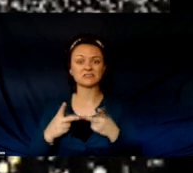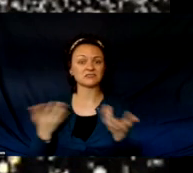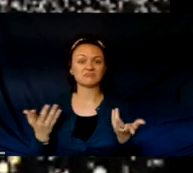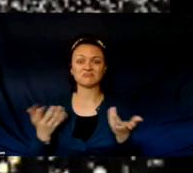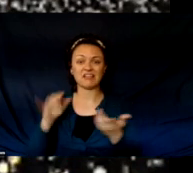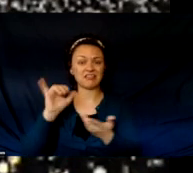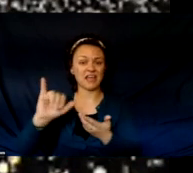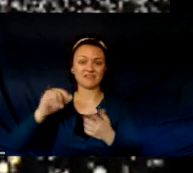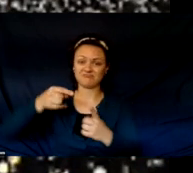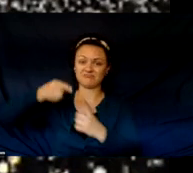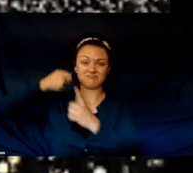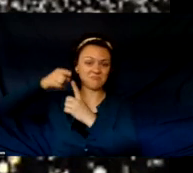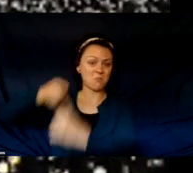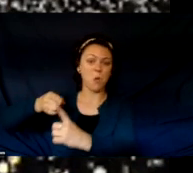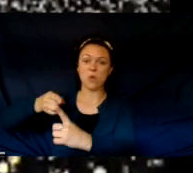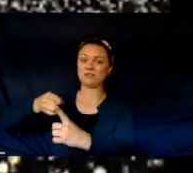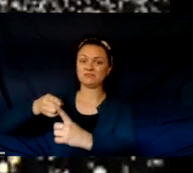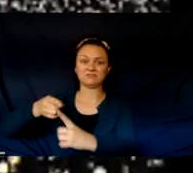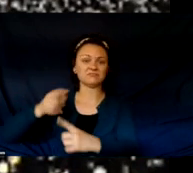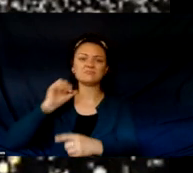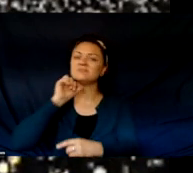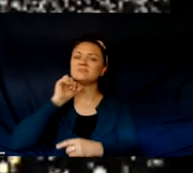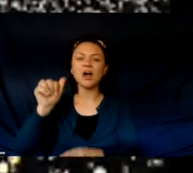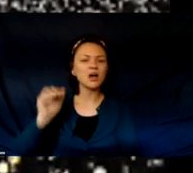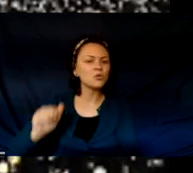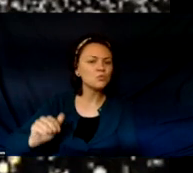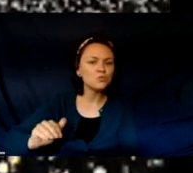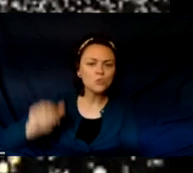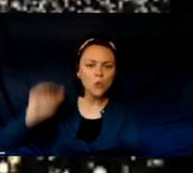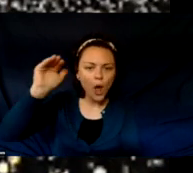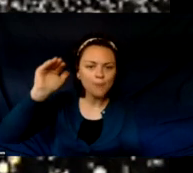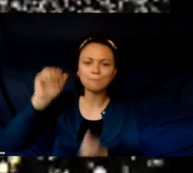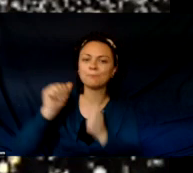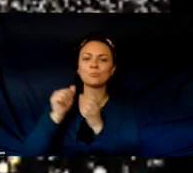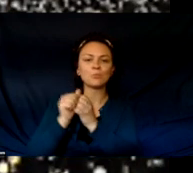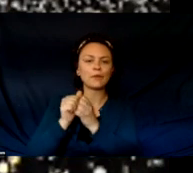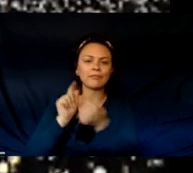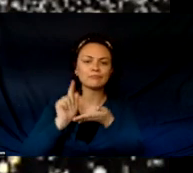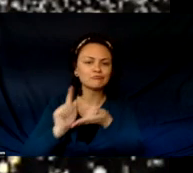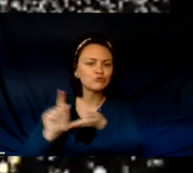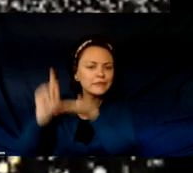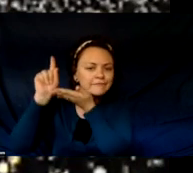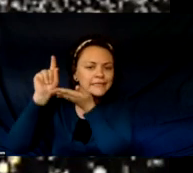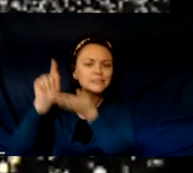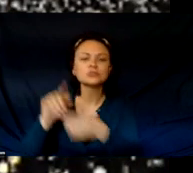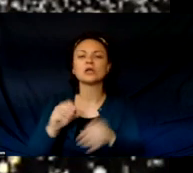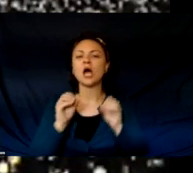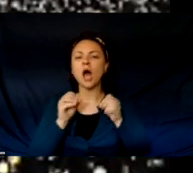We didn't grow up with privileges and opportunities that you did,